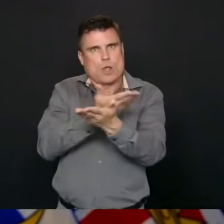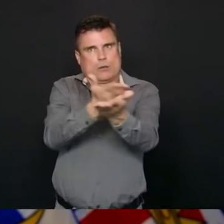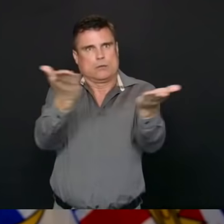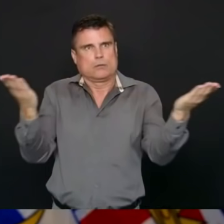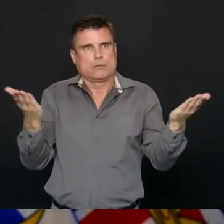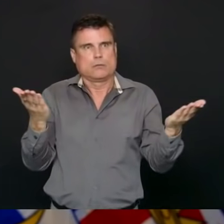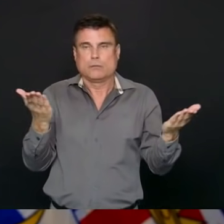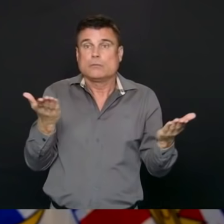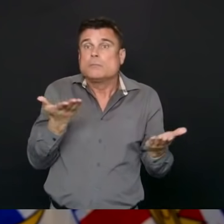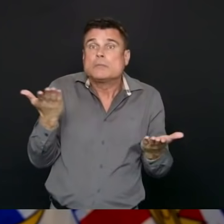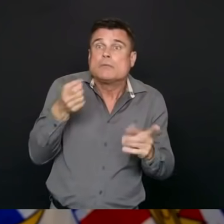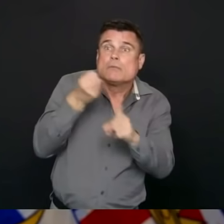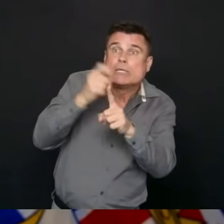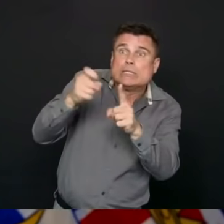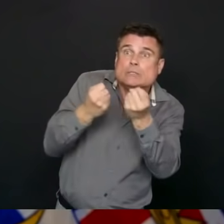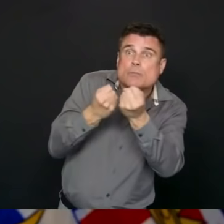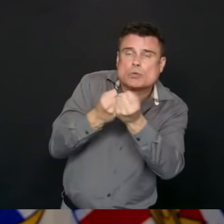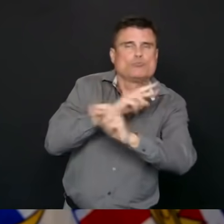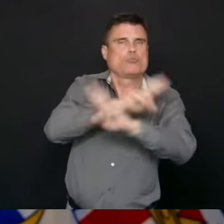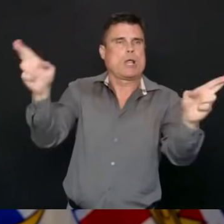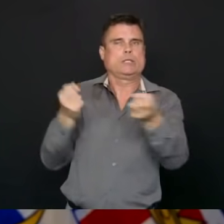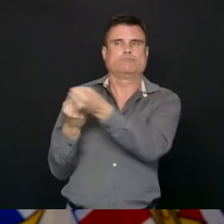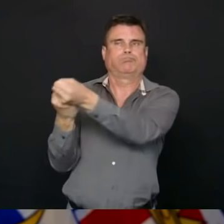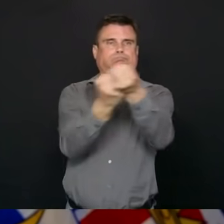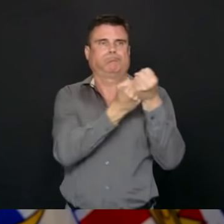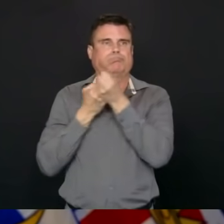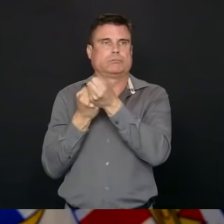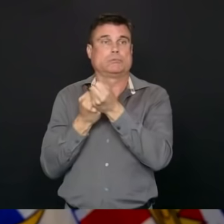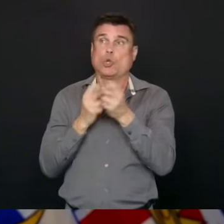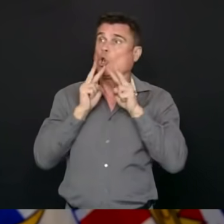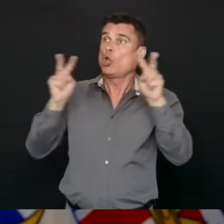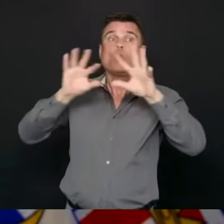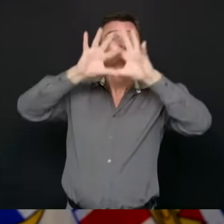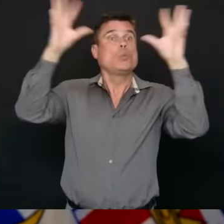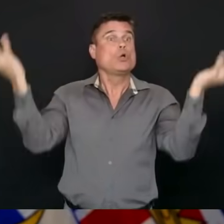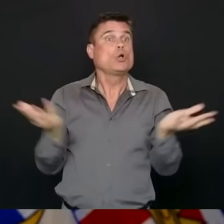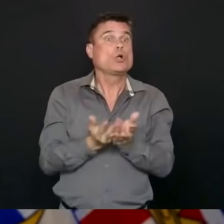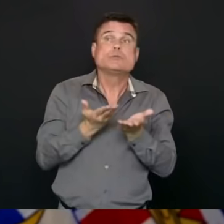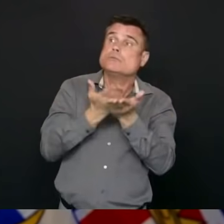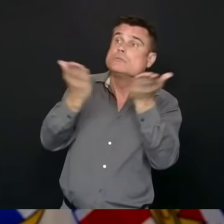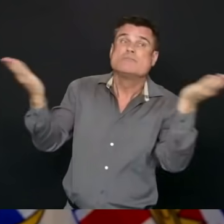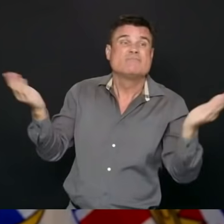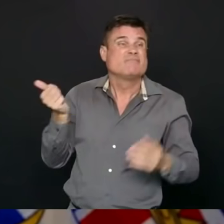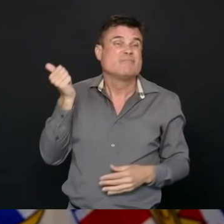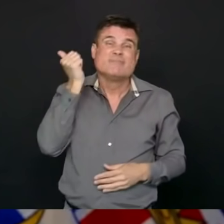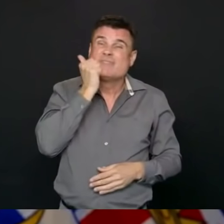Like everybody around the world, each day COVID-19 brings new challenges but also new learnings